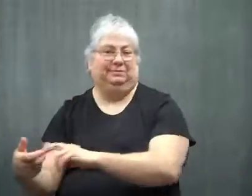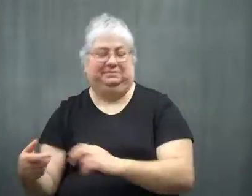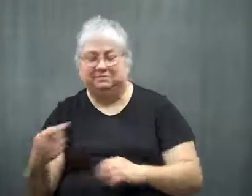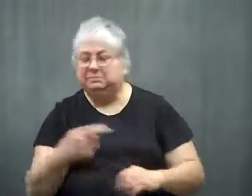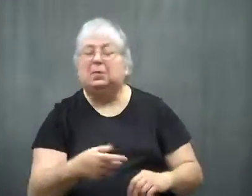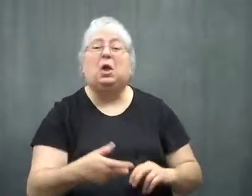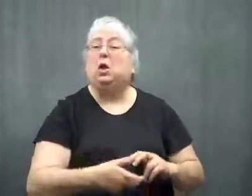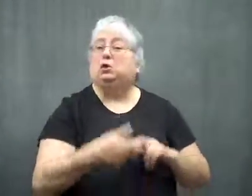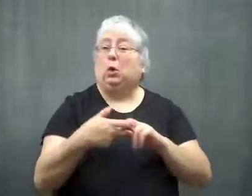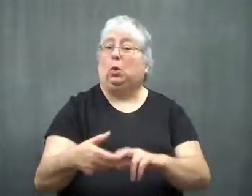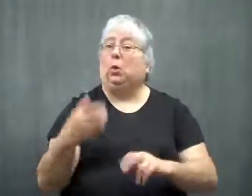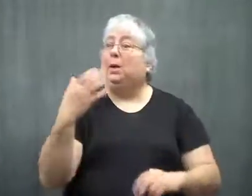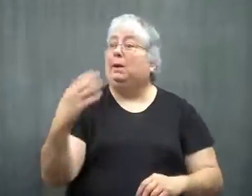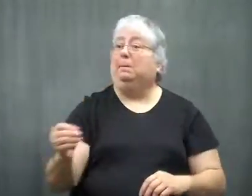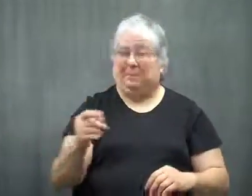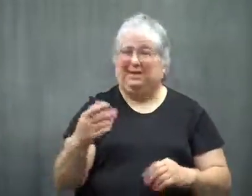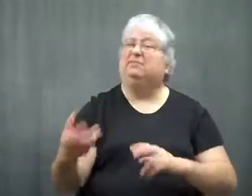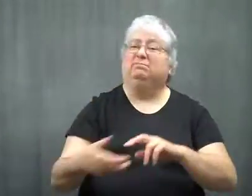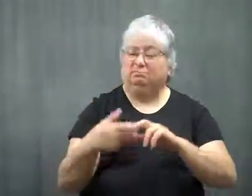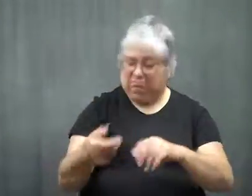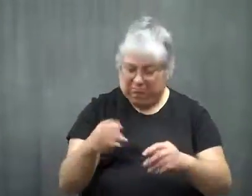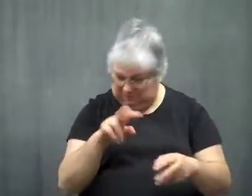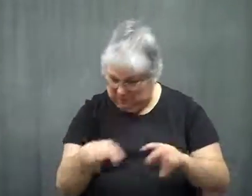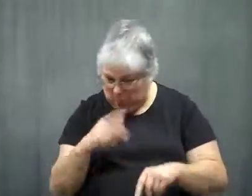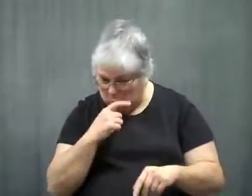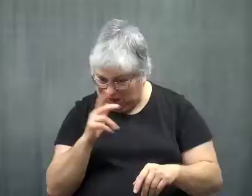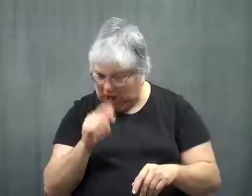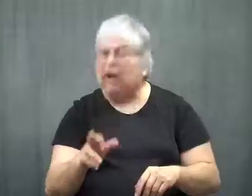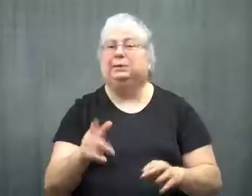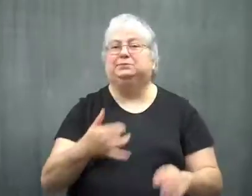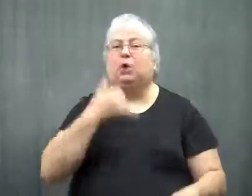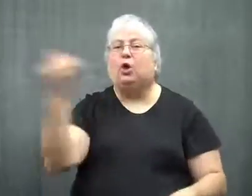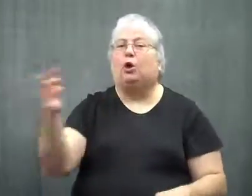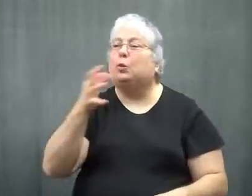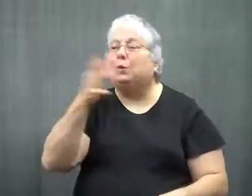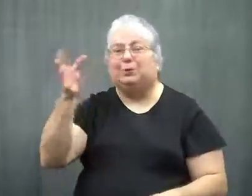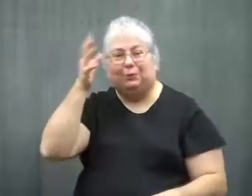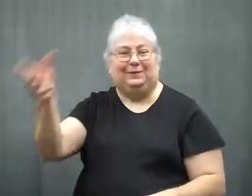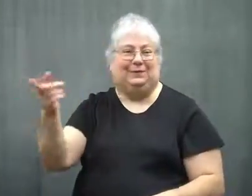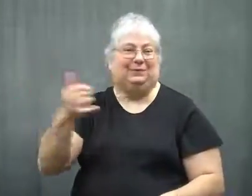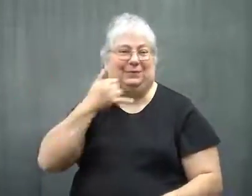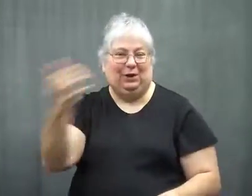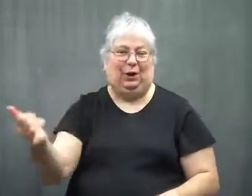The towing company looked up the owners and called the grandparents.